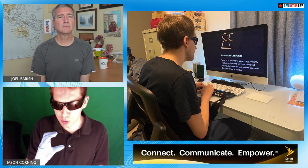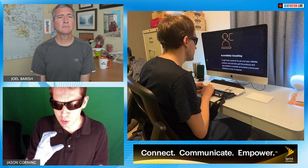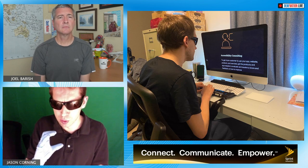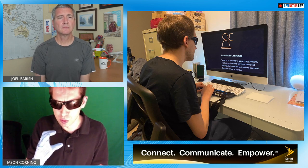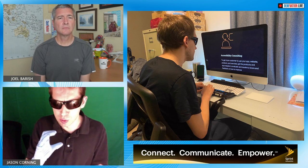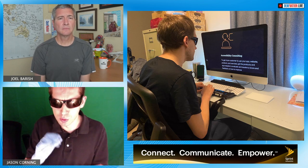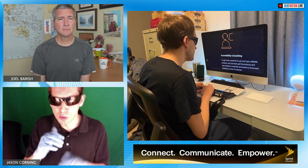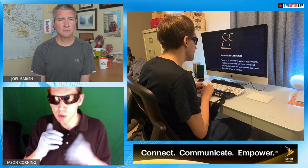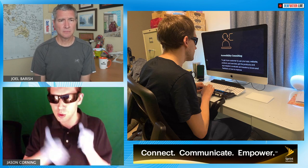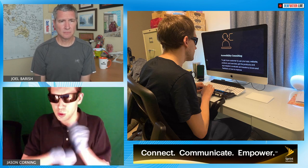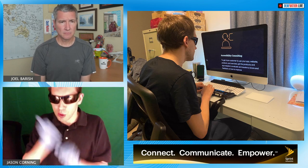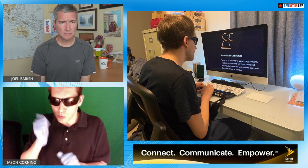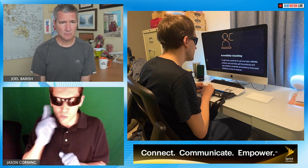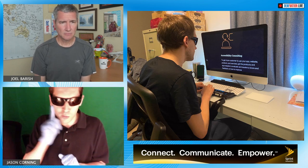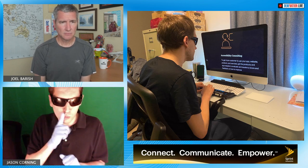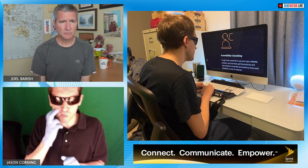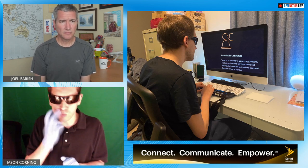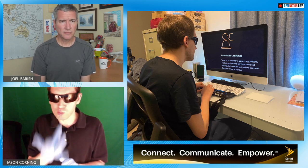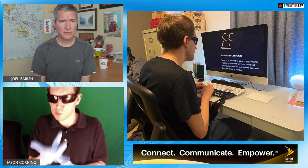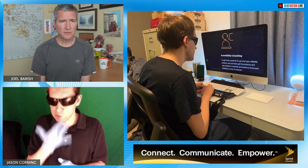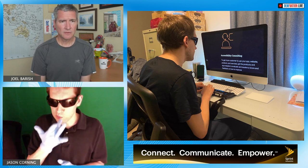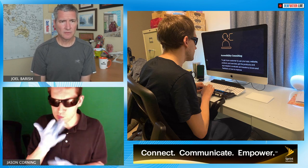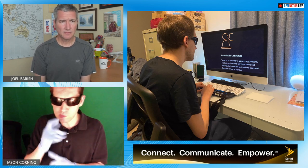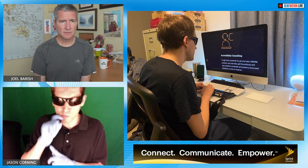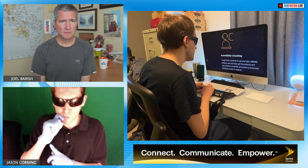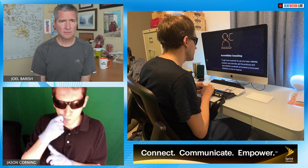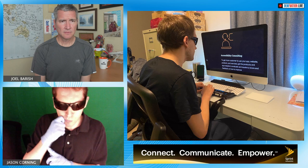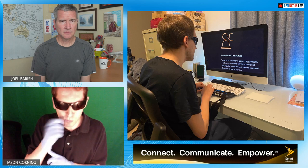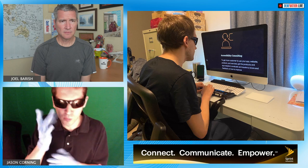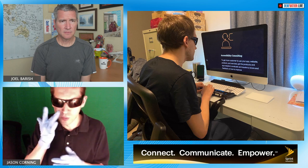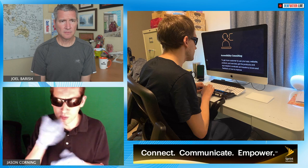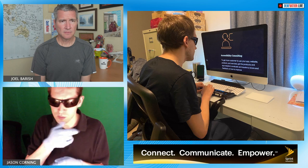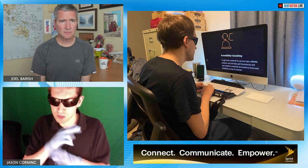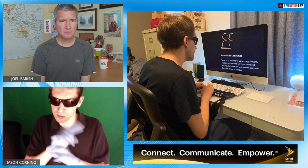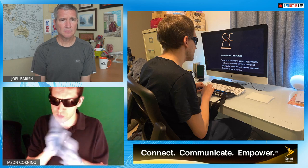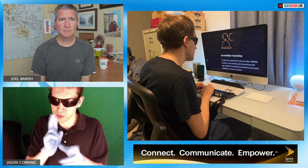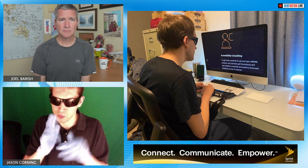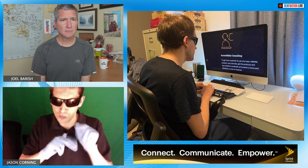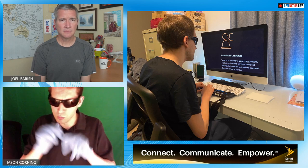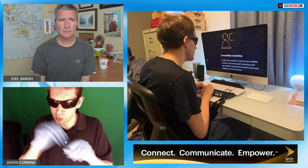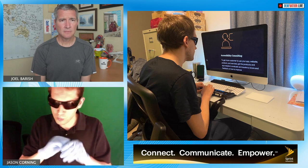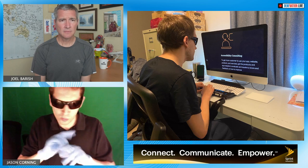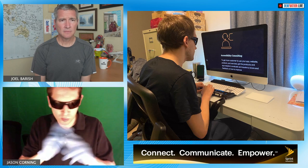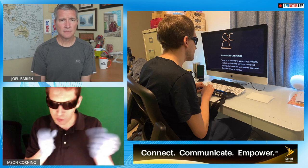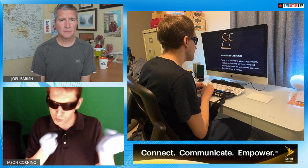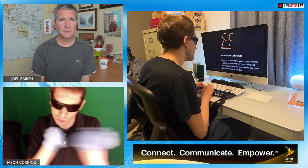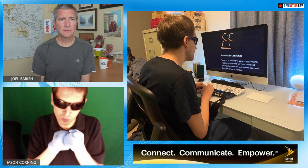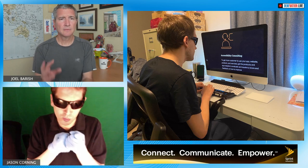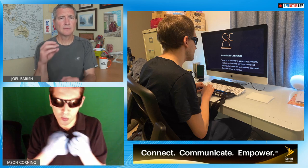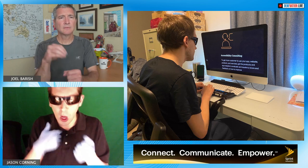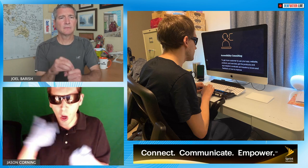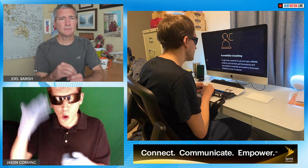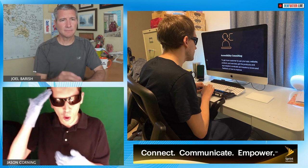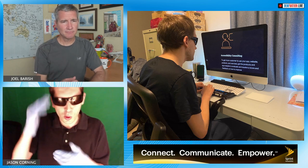most deafblind prefer Apple because they have more accessible functionality built in.